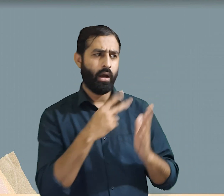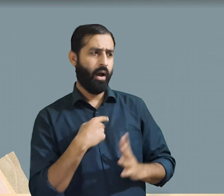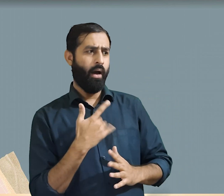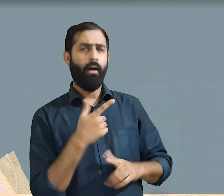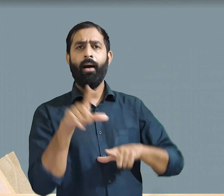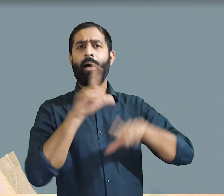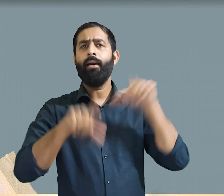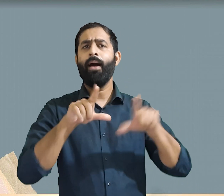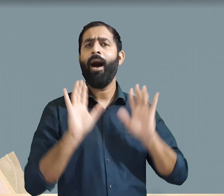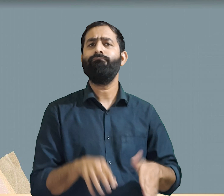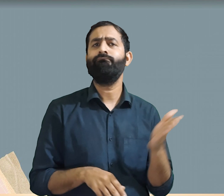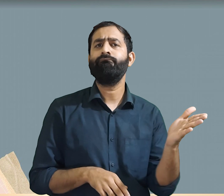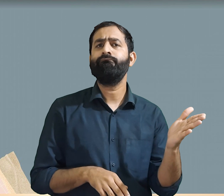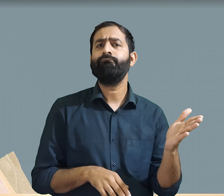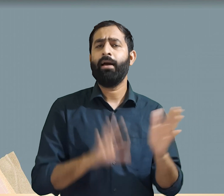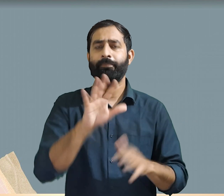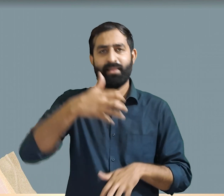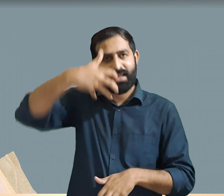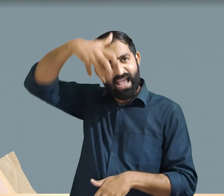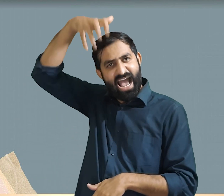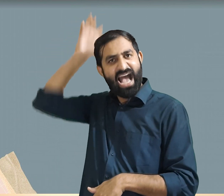So, animals can also communicate using language.